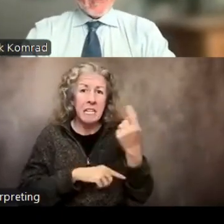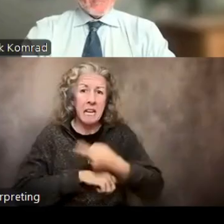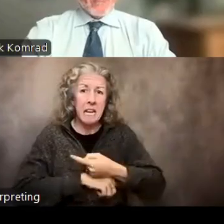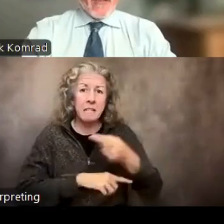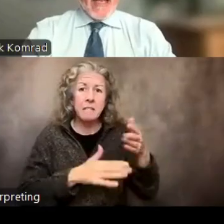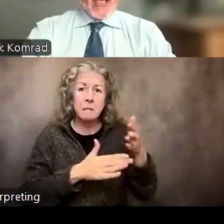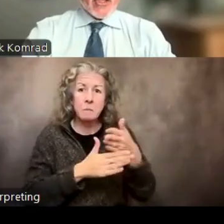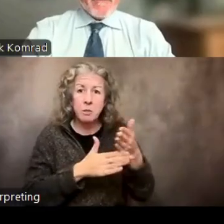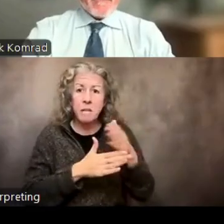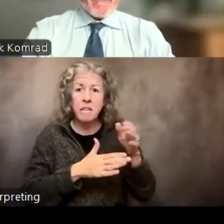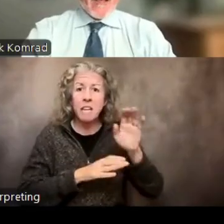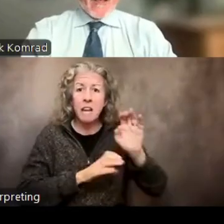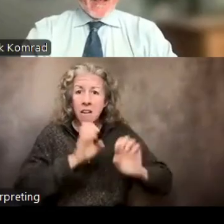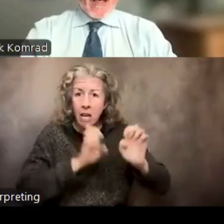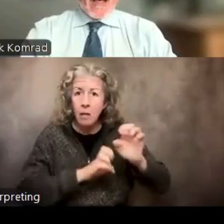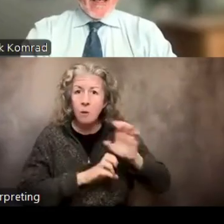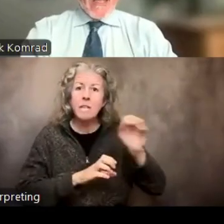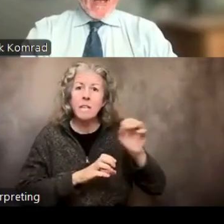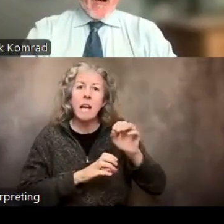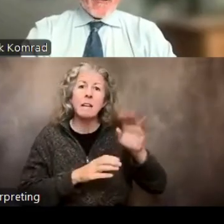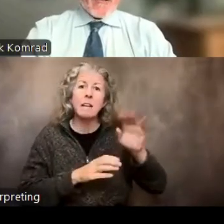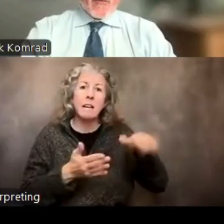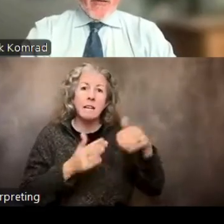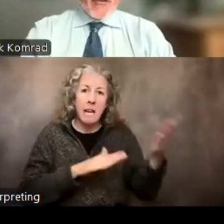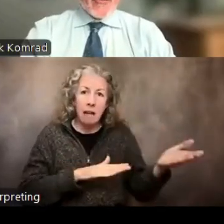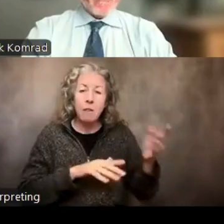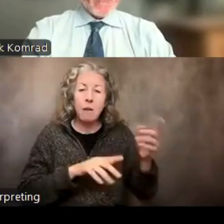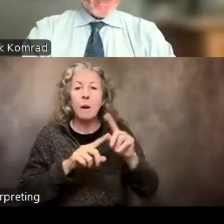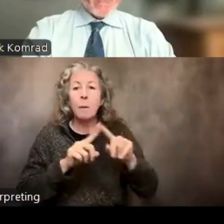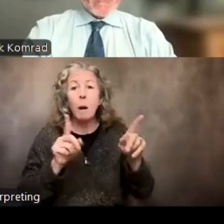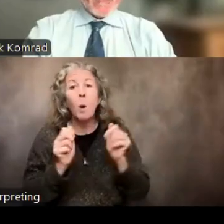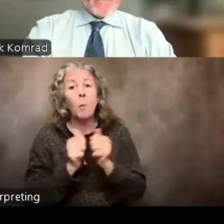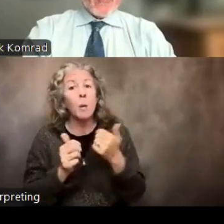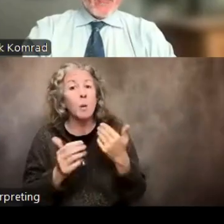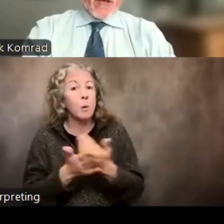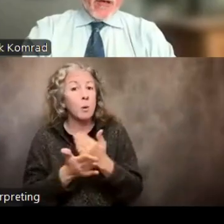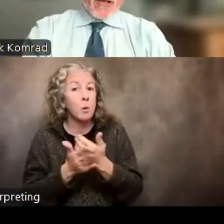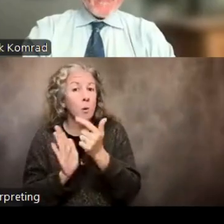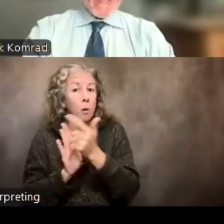euthanasia. However, with the new bill, if you are in that